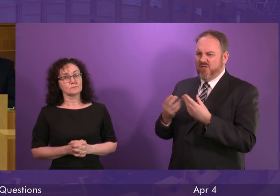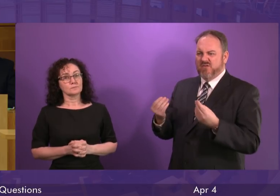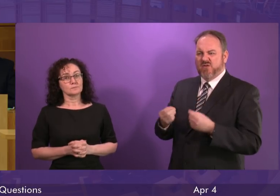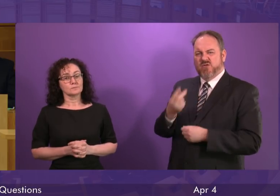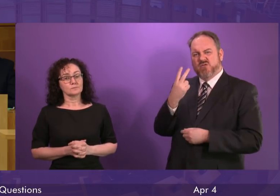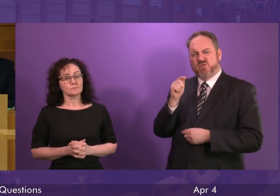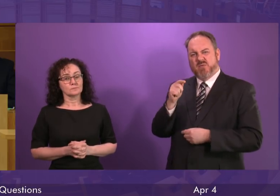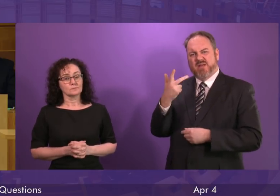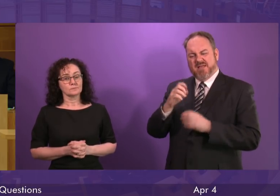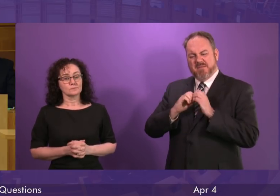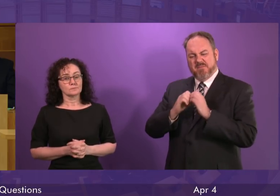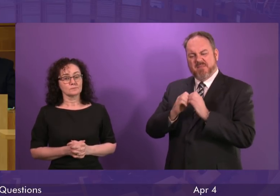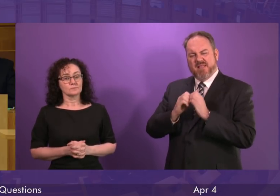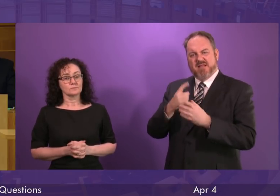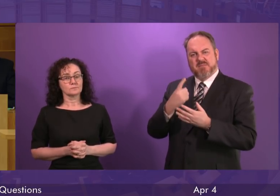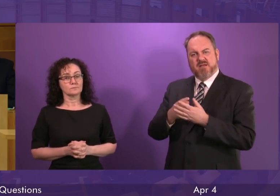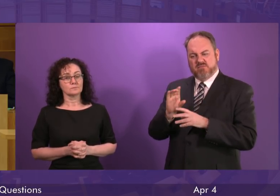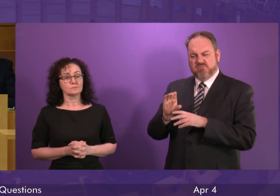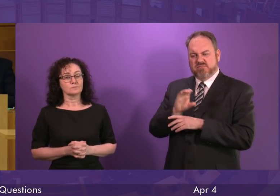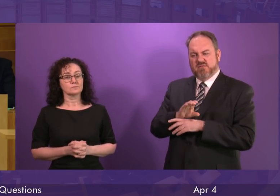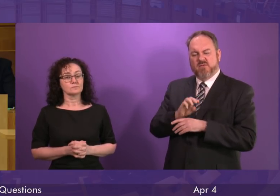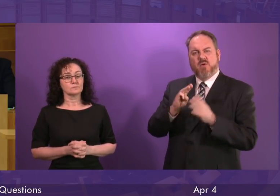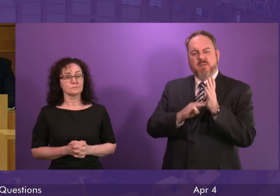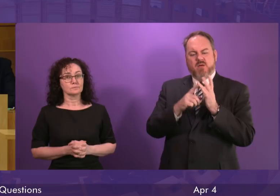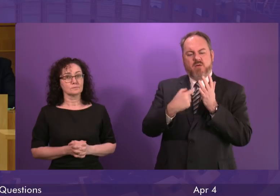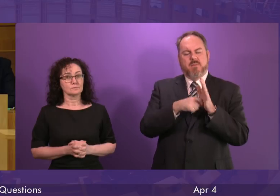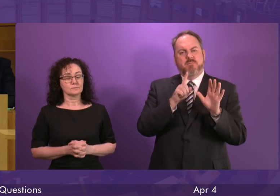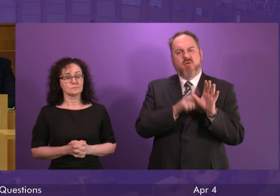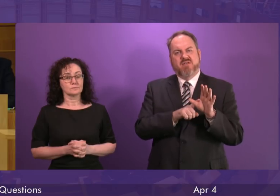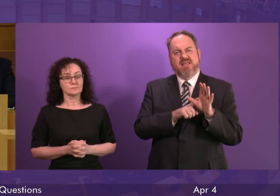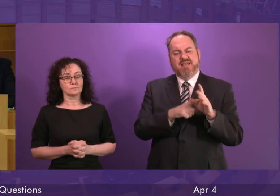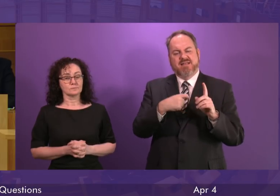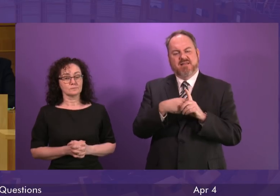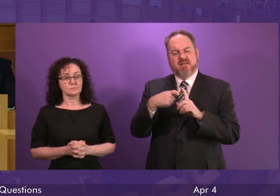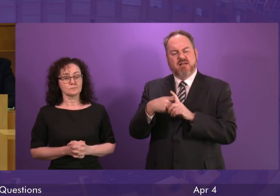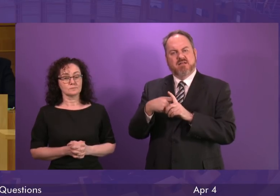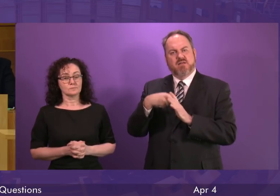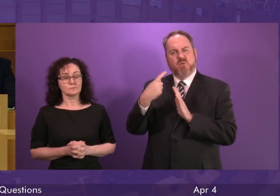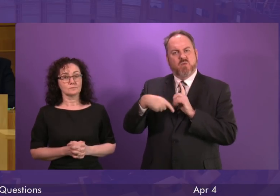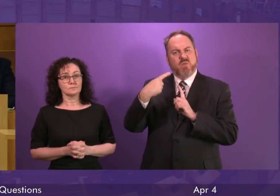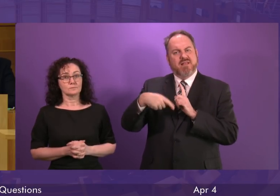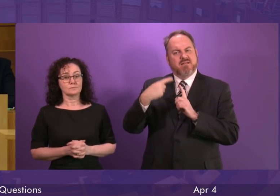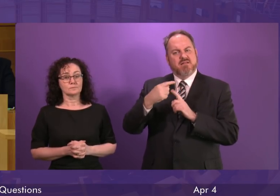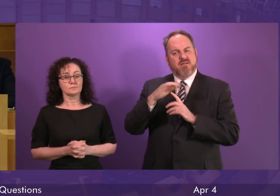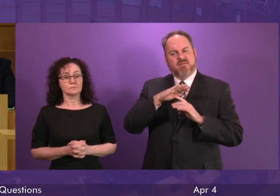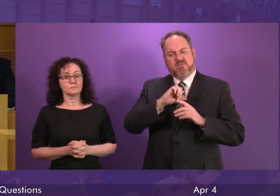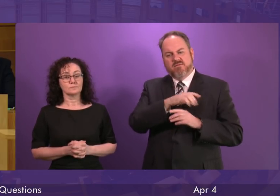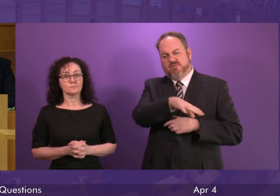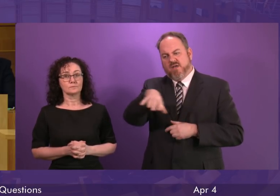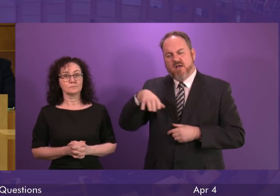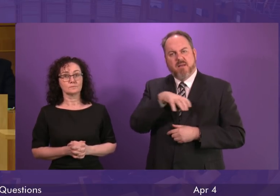£2.8 billion-worth of work on the Moray and Kincardine wind farm projects. It is a fact